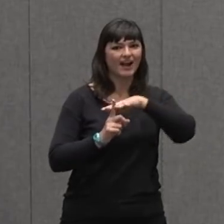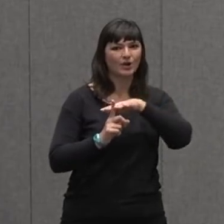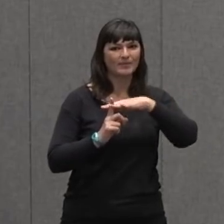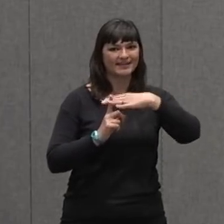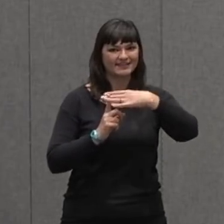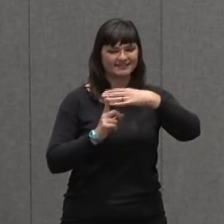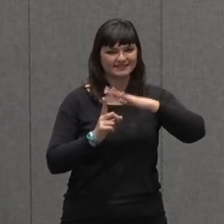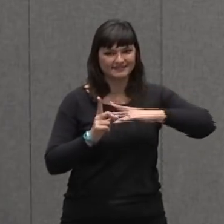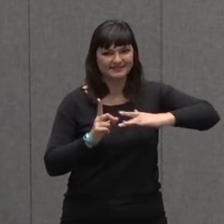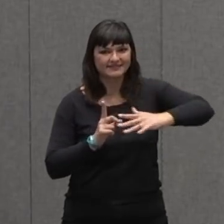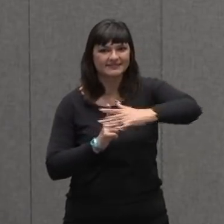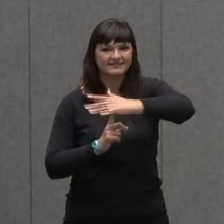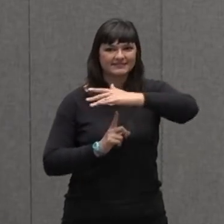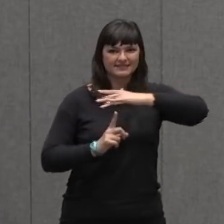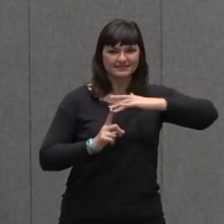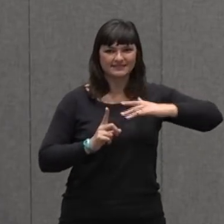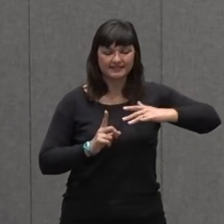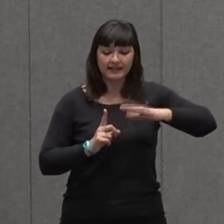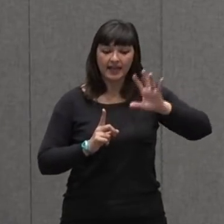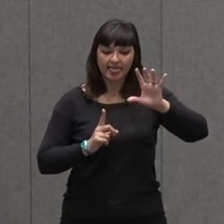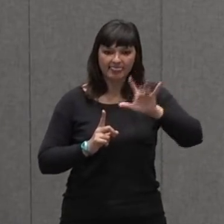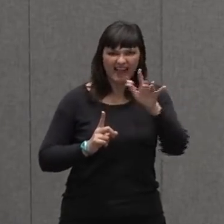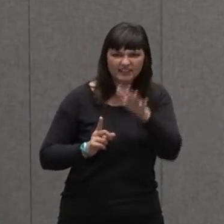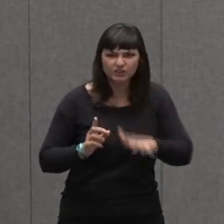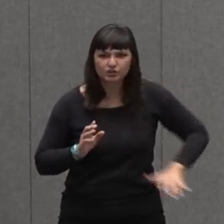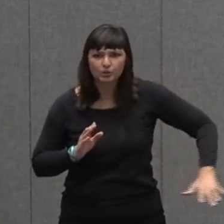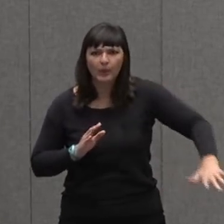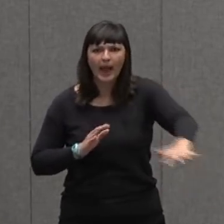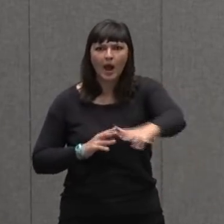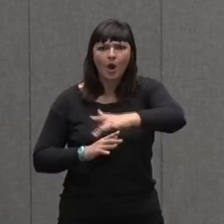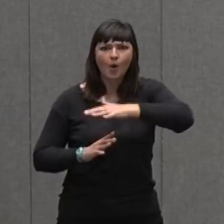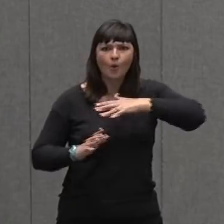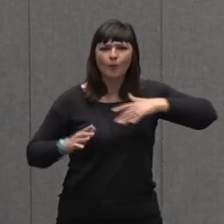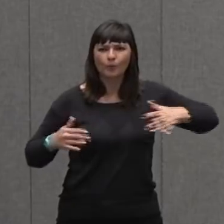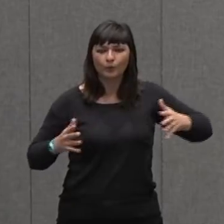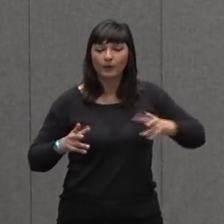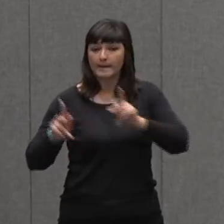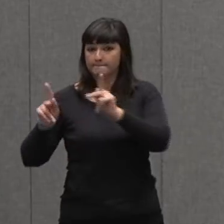in which a person an animal or a plant lives.